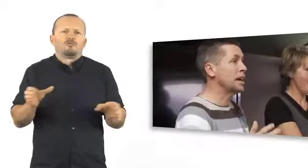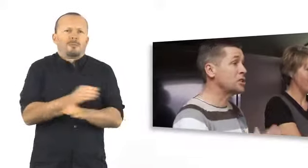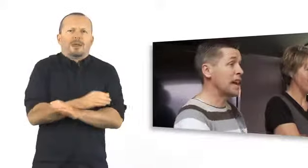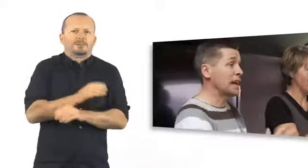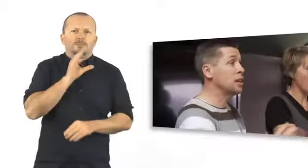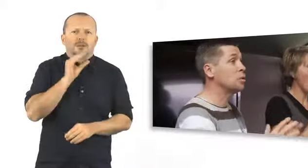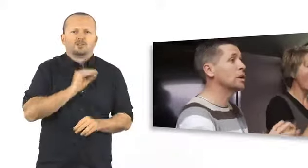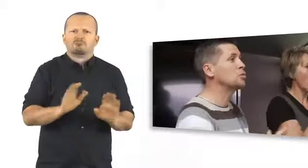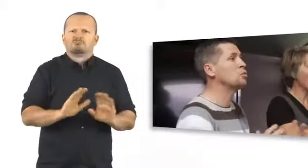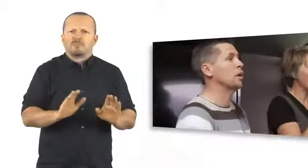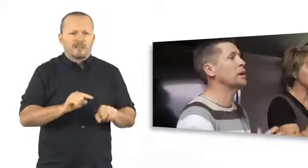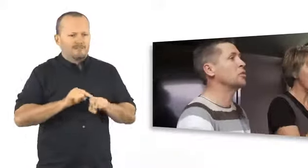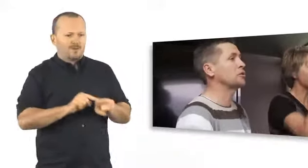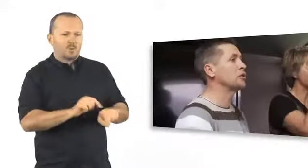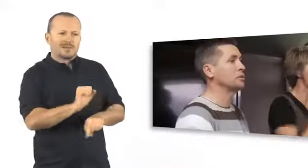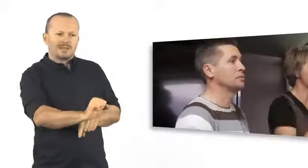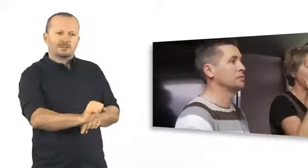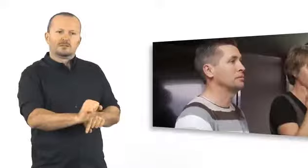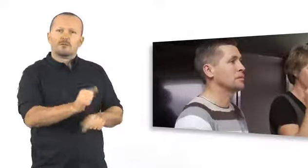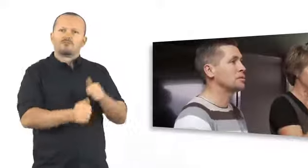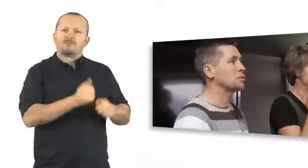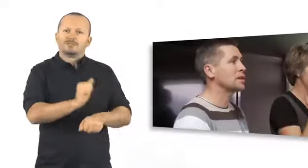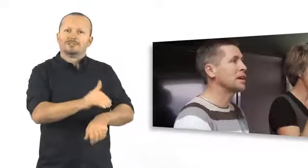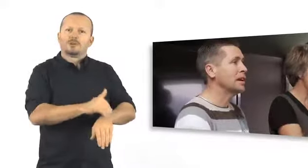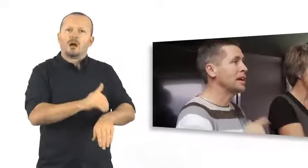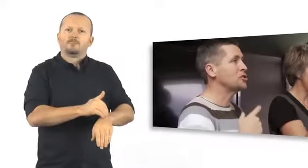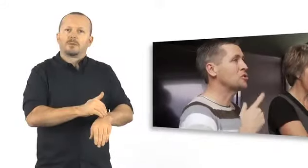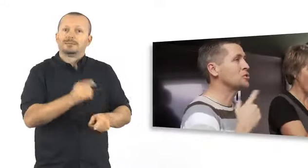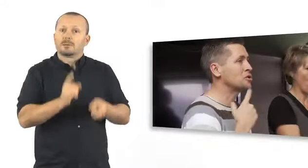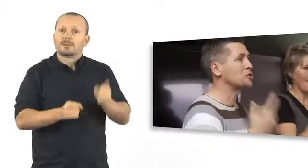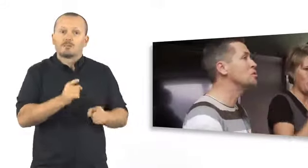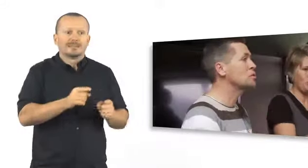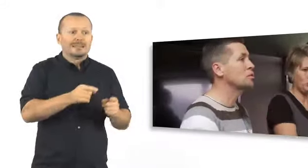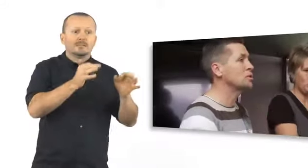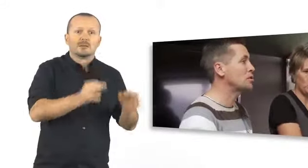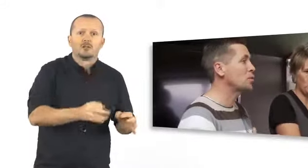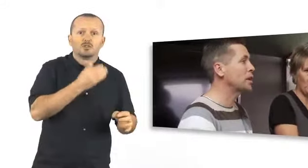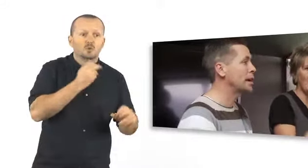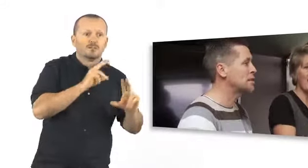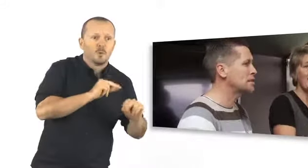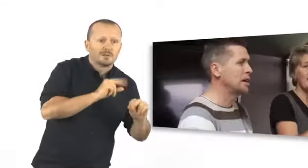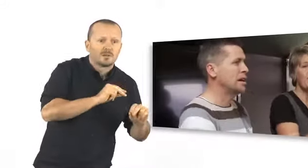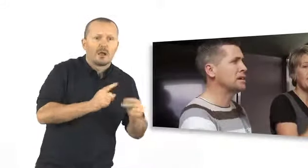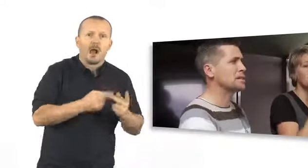He’ll do what he wants to do, simple as that. He chooses to use his voice on more occasions and then